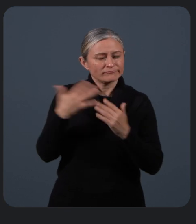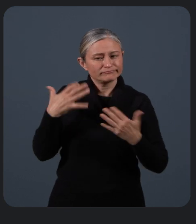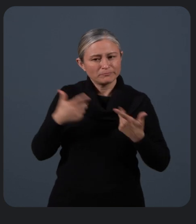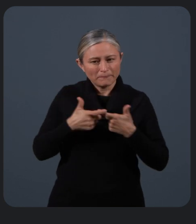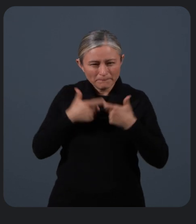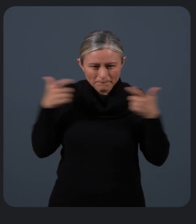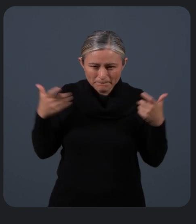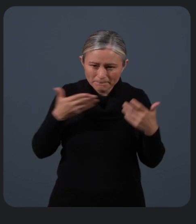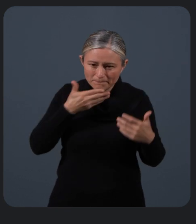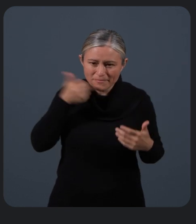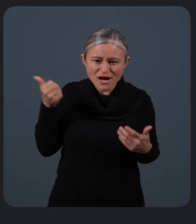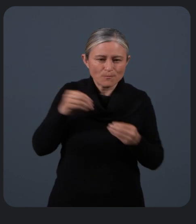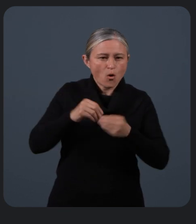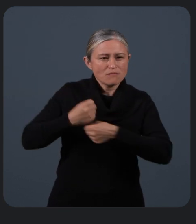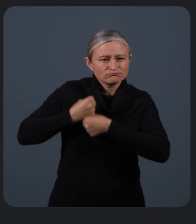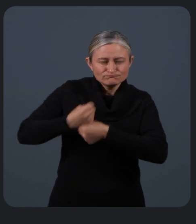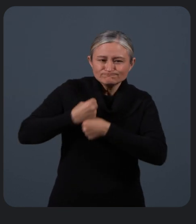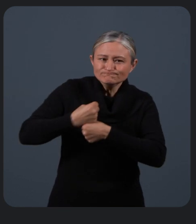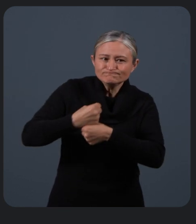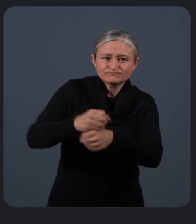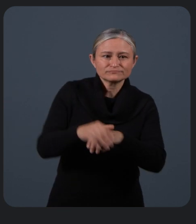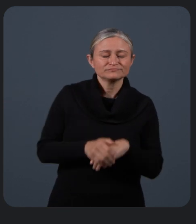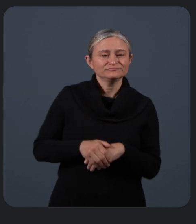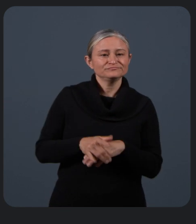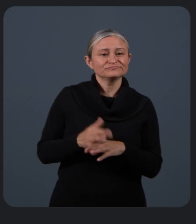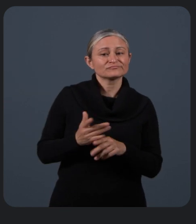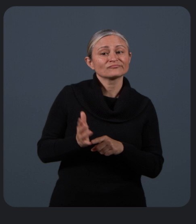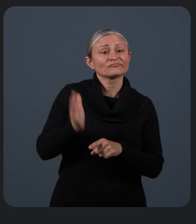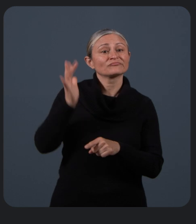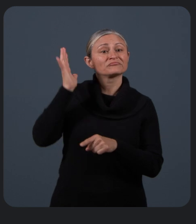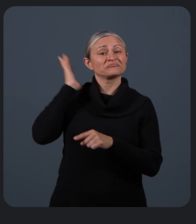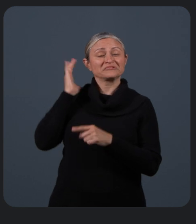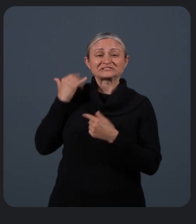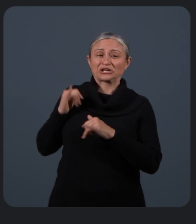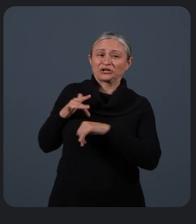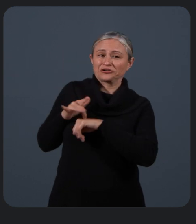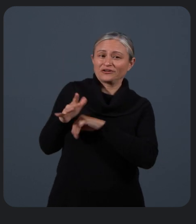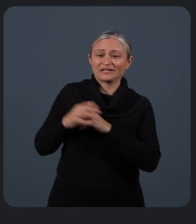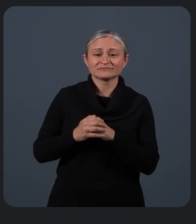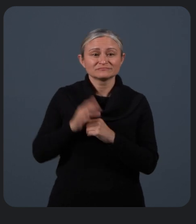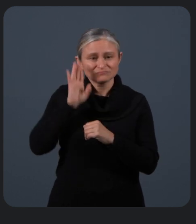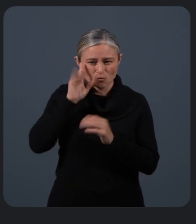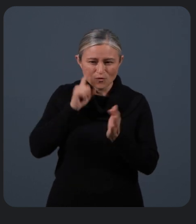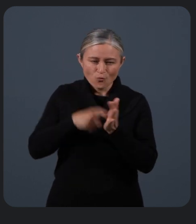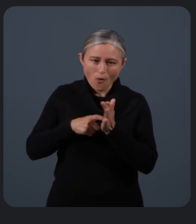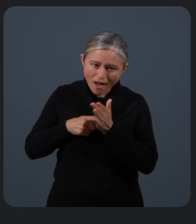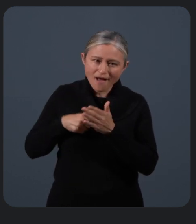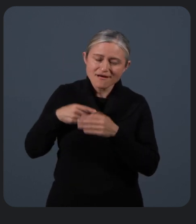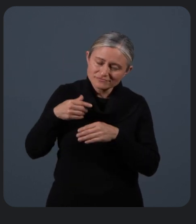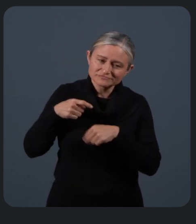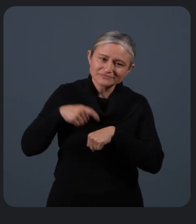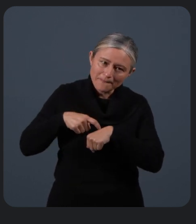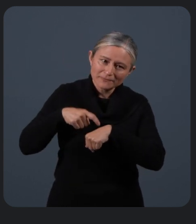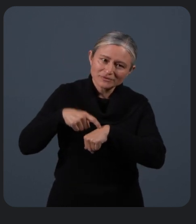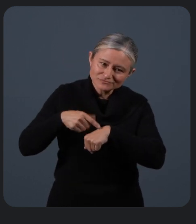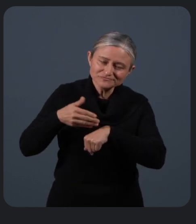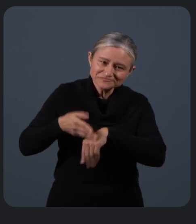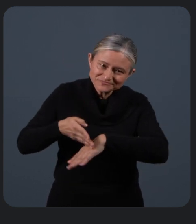It's still early days. And, like most things, it's going to take iteration to get it right. But we think the promise is huge.